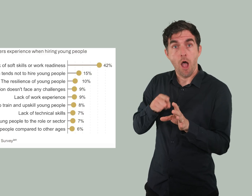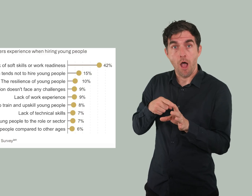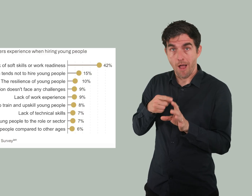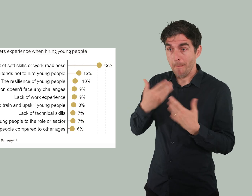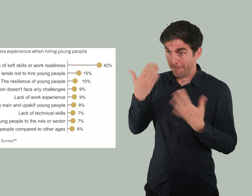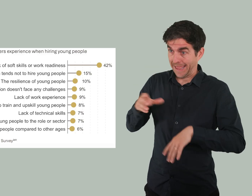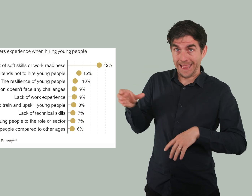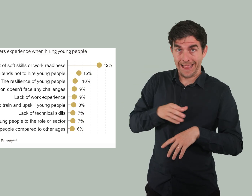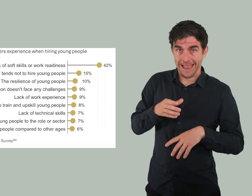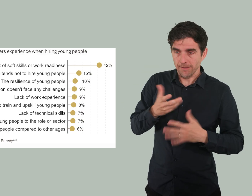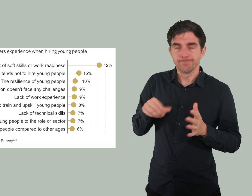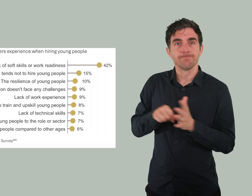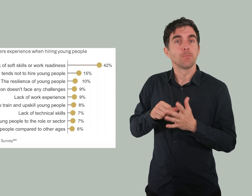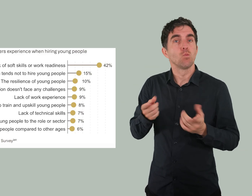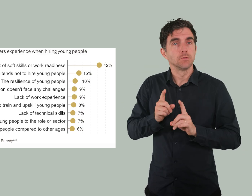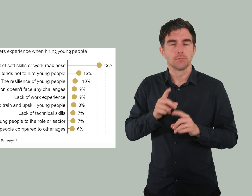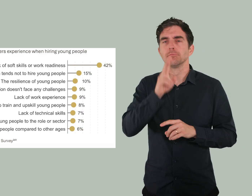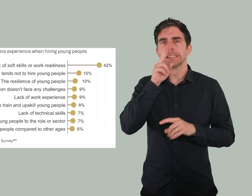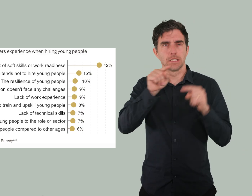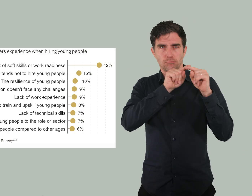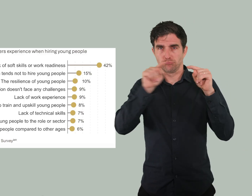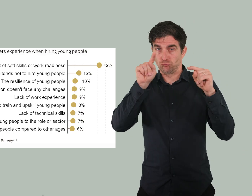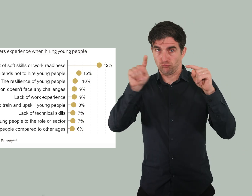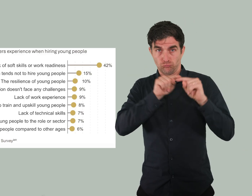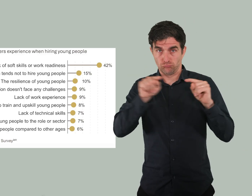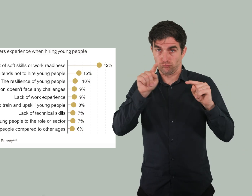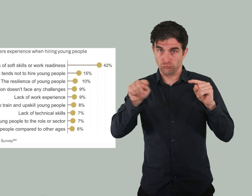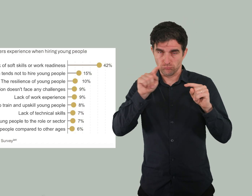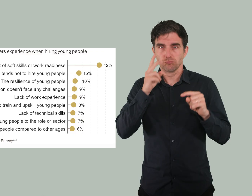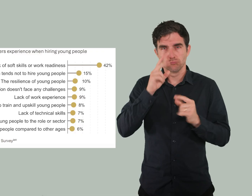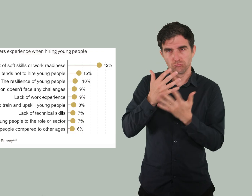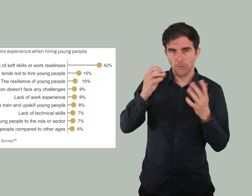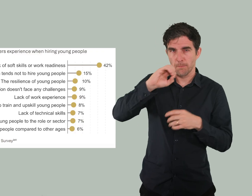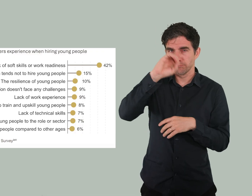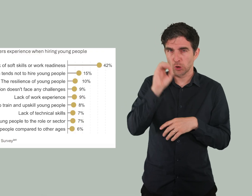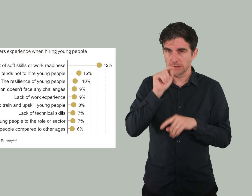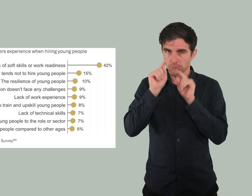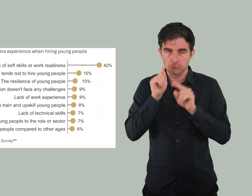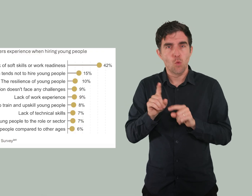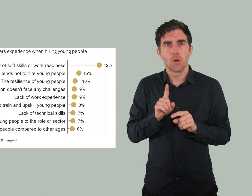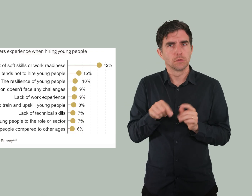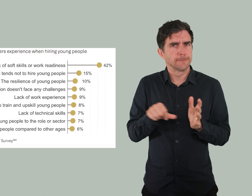when hiring young people A horizontal lollipop chart showing the percentage of employers